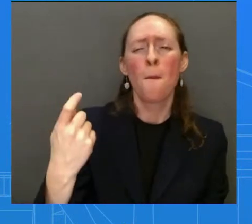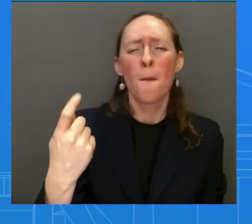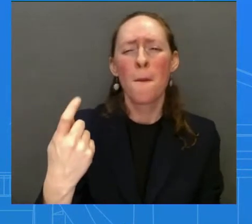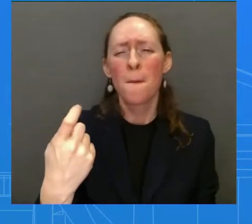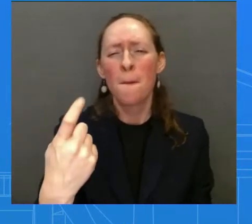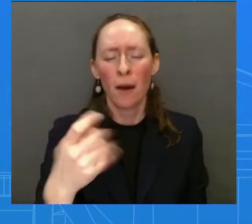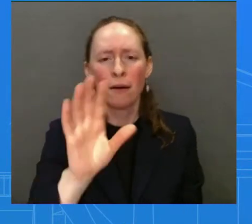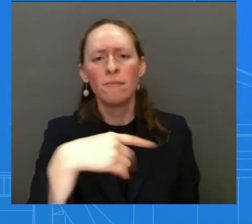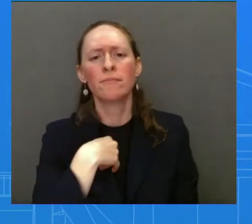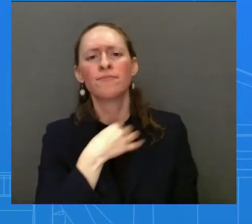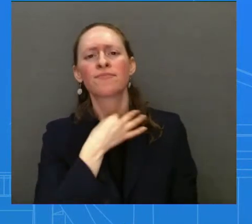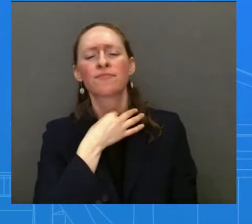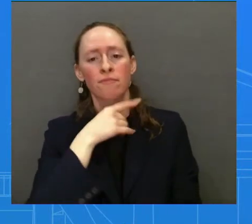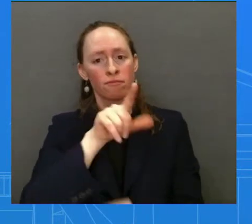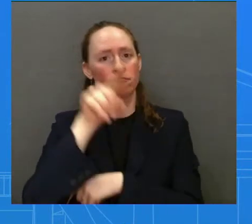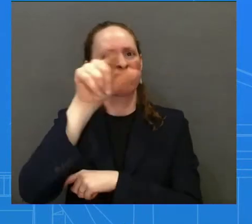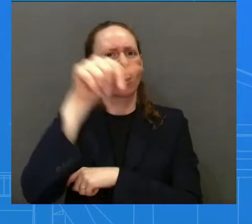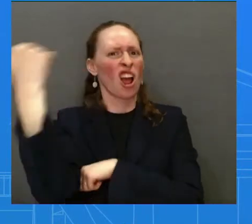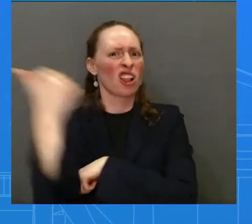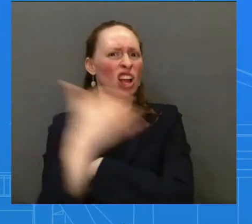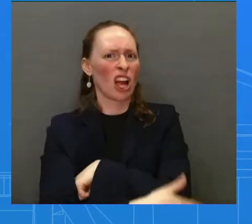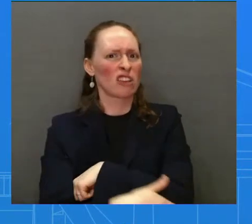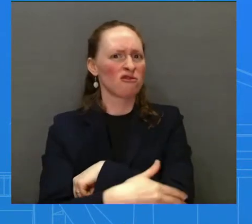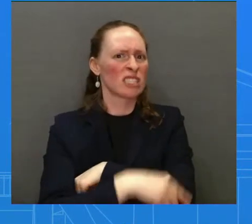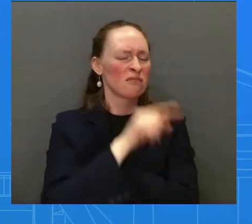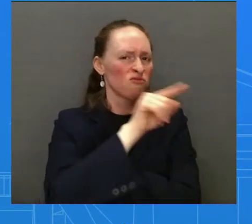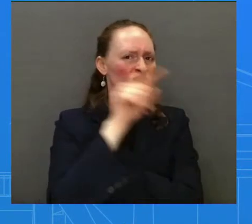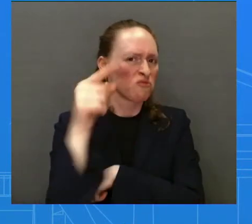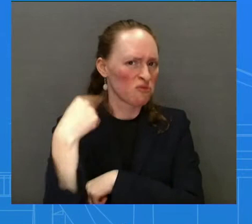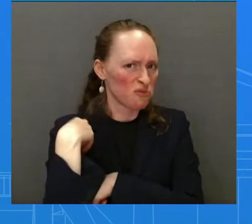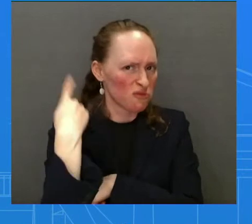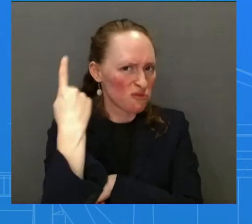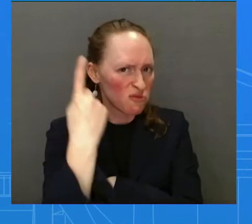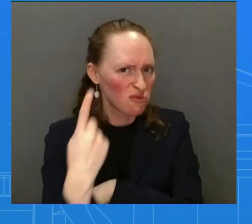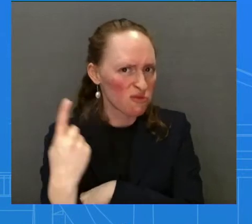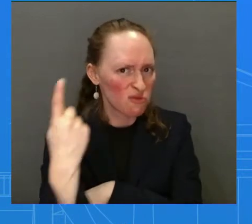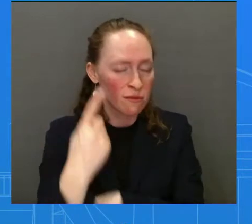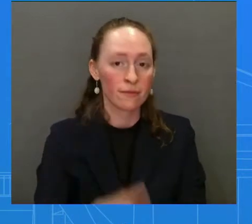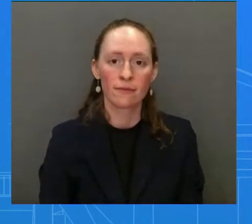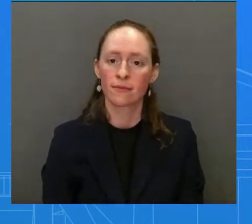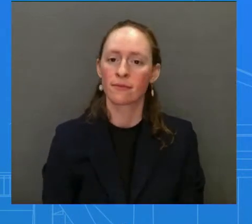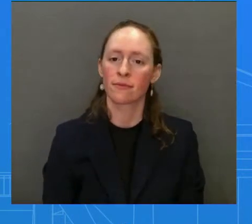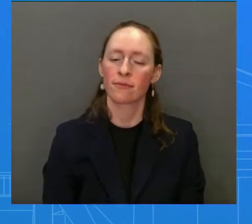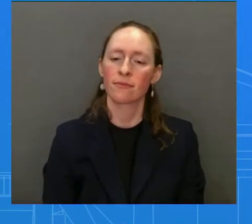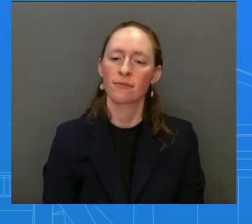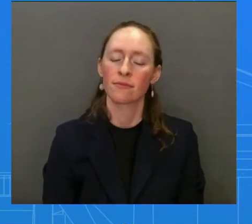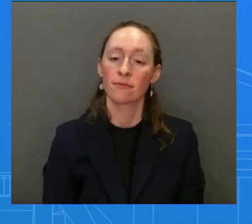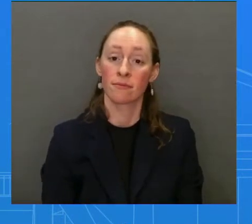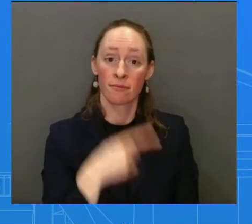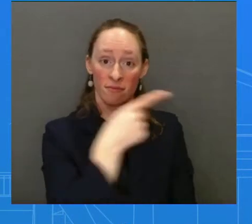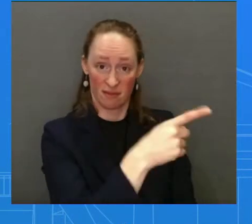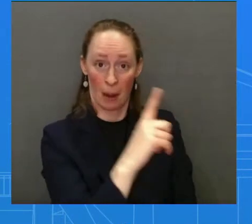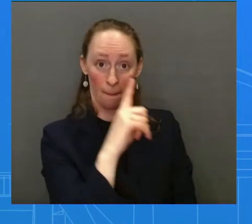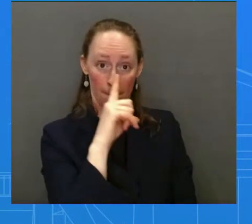The plans that President Putin announced over the weekend to move tactical nukes into Belarus.